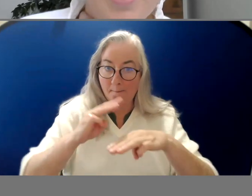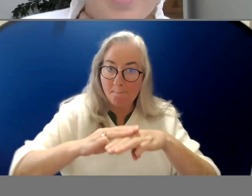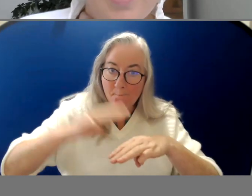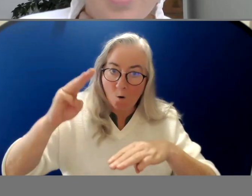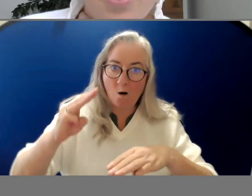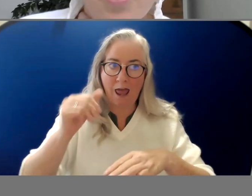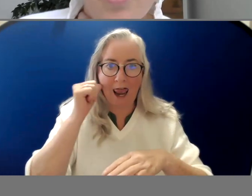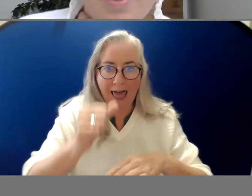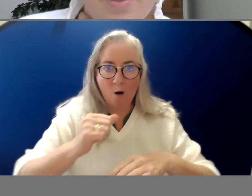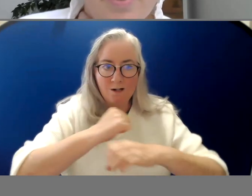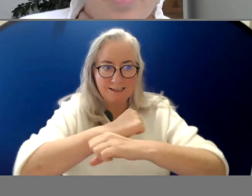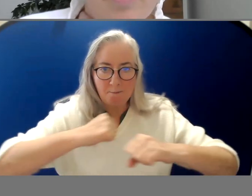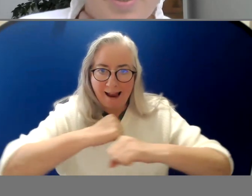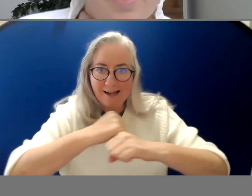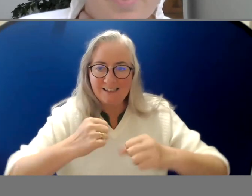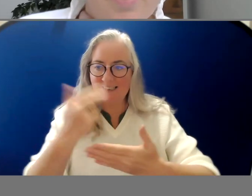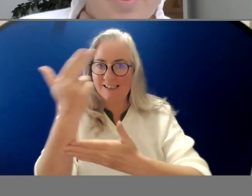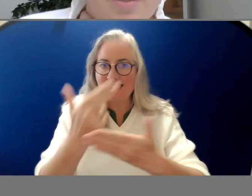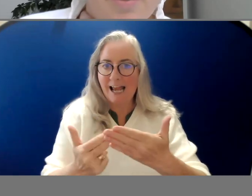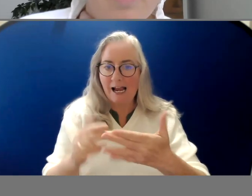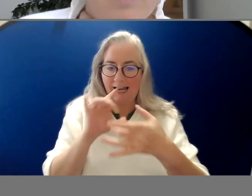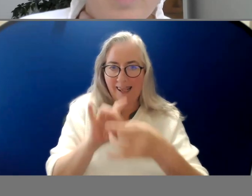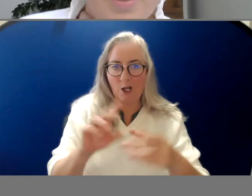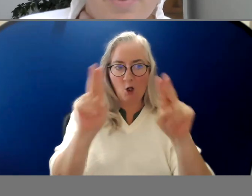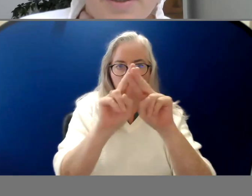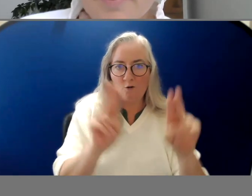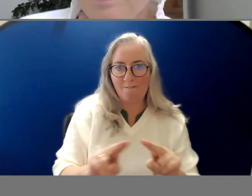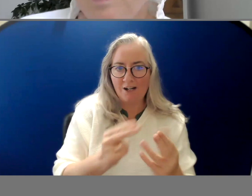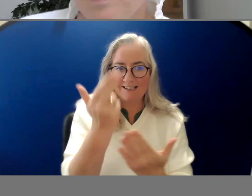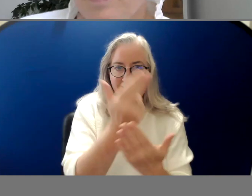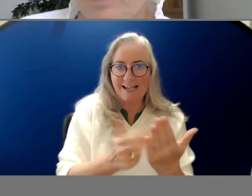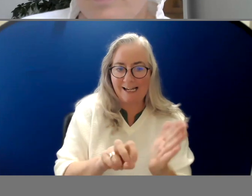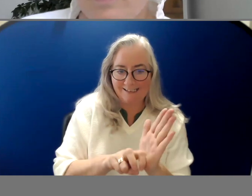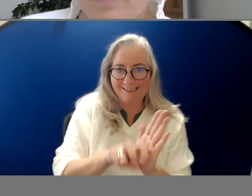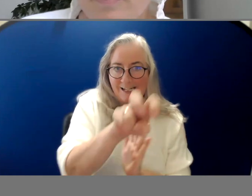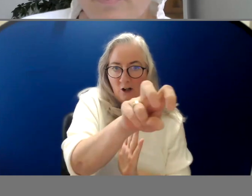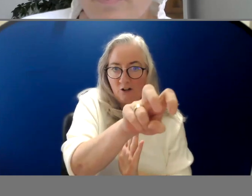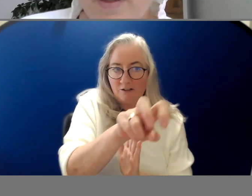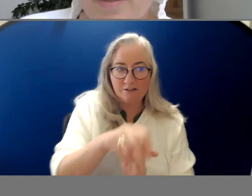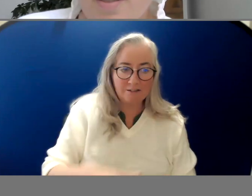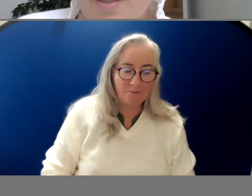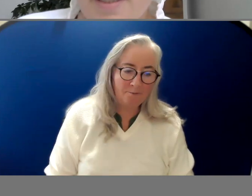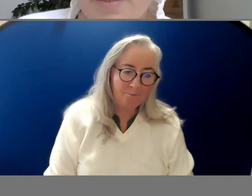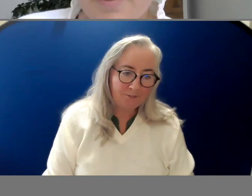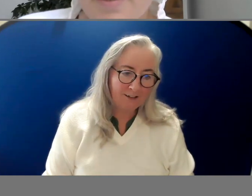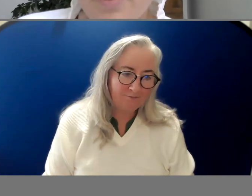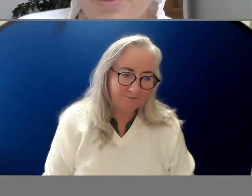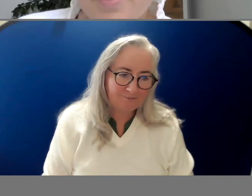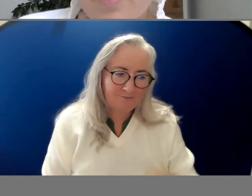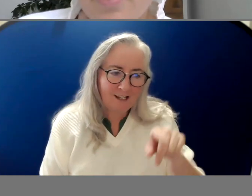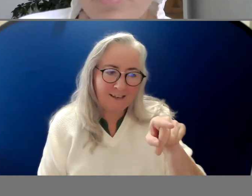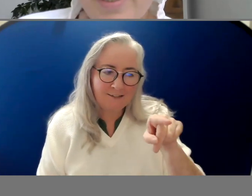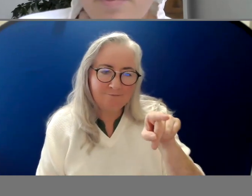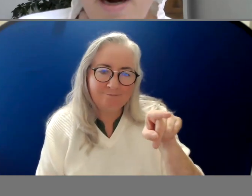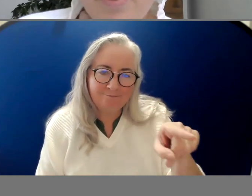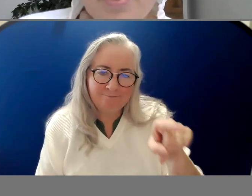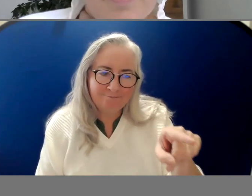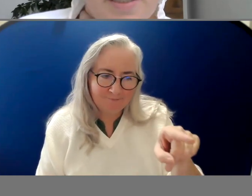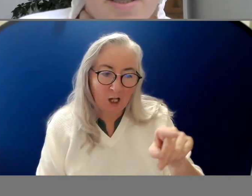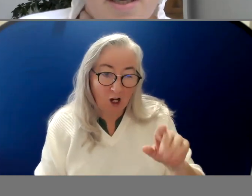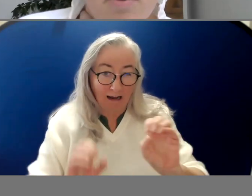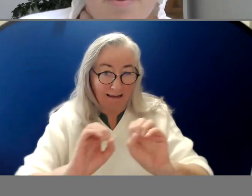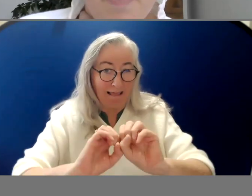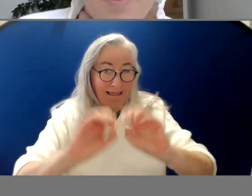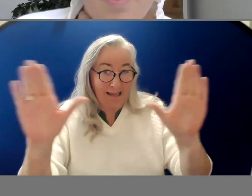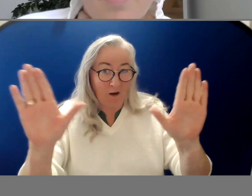us to design Universal Design stairwells I think that it's it's really apparent from this diagram